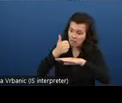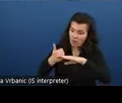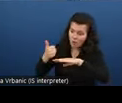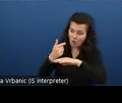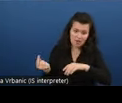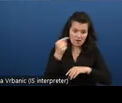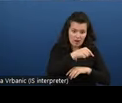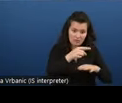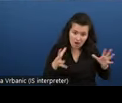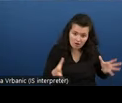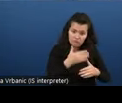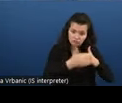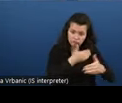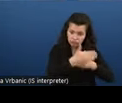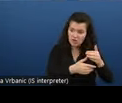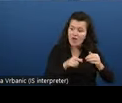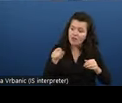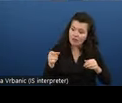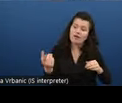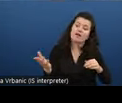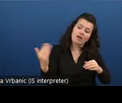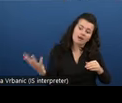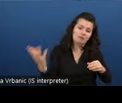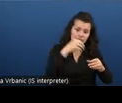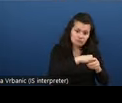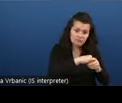disabilities as subject matter experts, through organizations that persons with disabilities